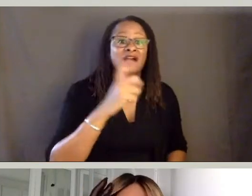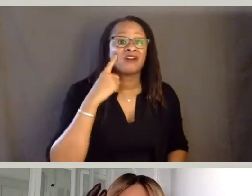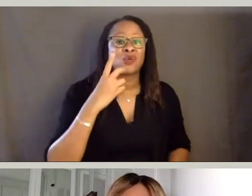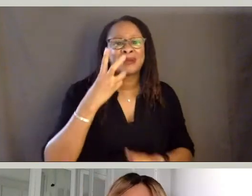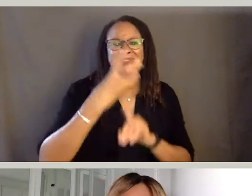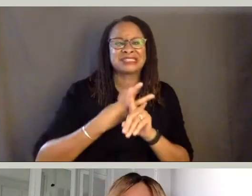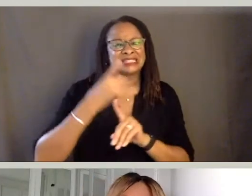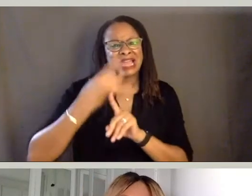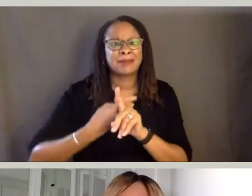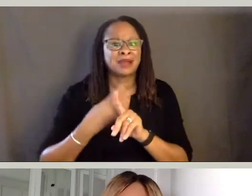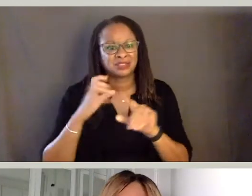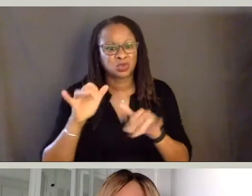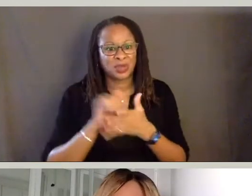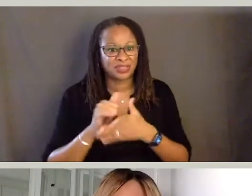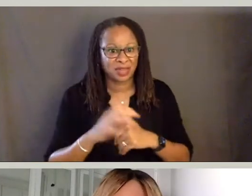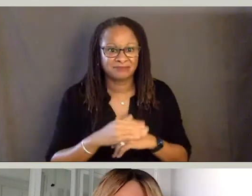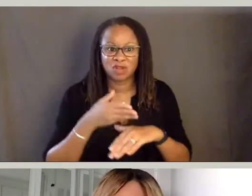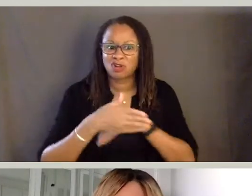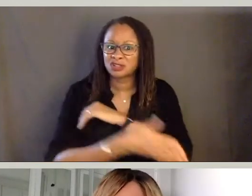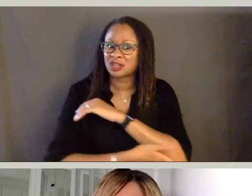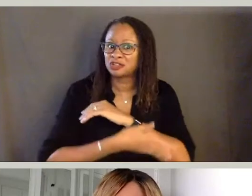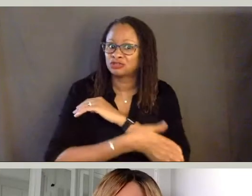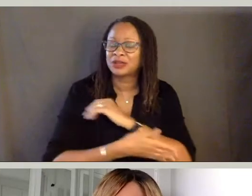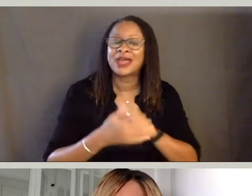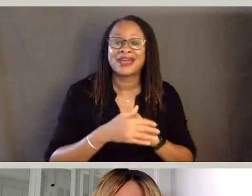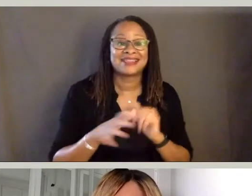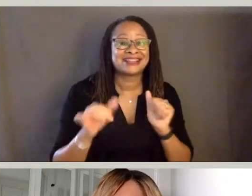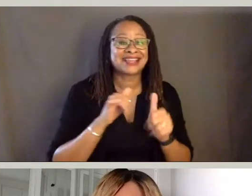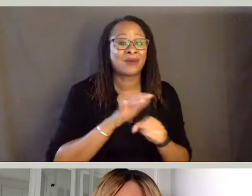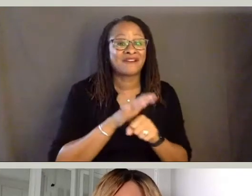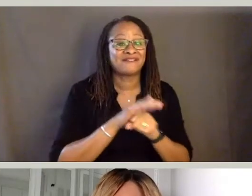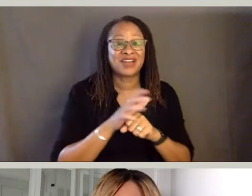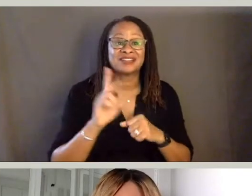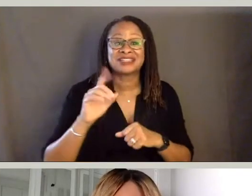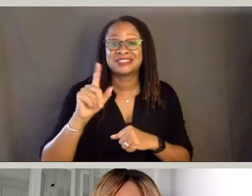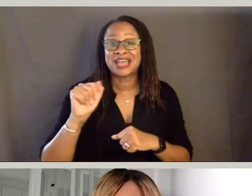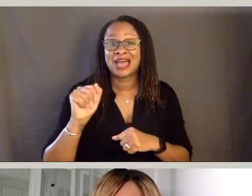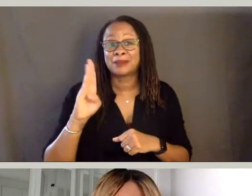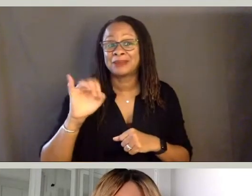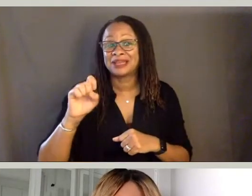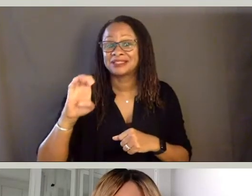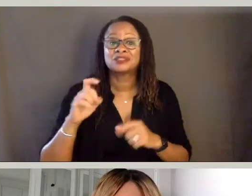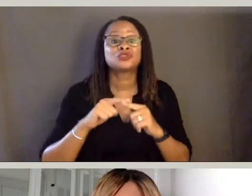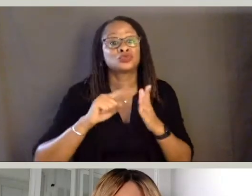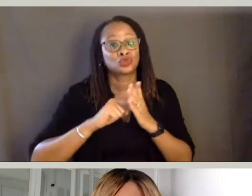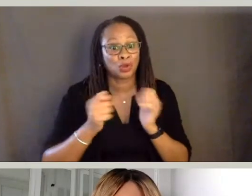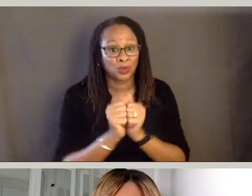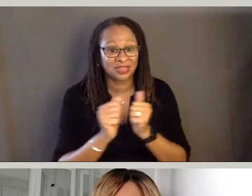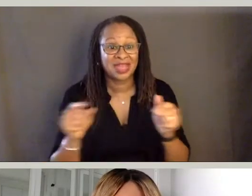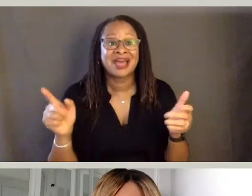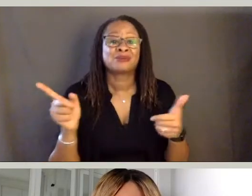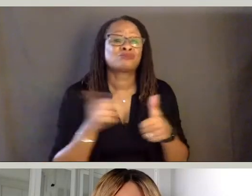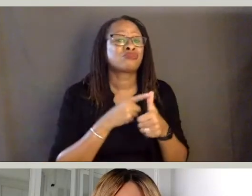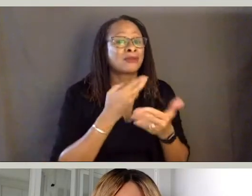And that's how I built the database to begin with, right, that was the primary resource. And then as we were getting the clips,